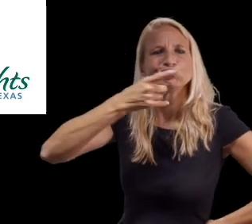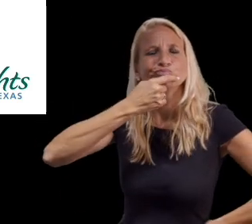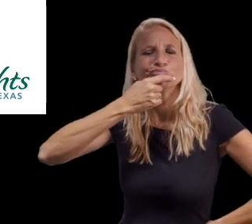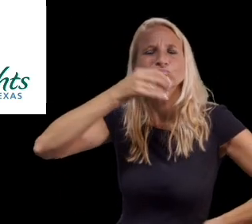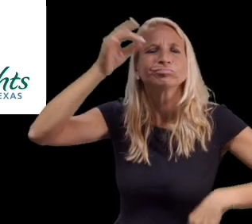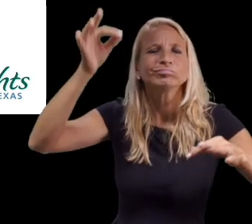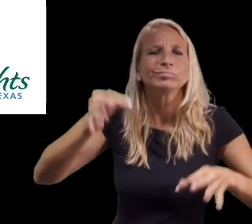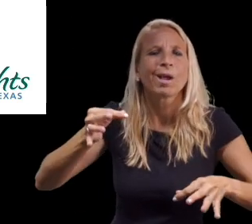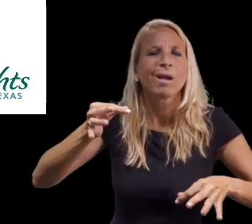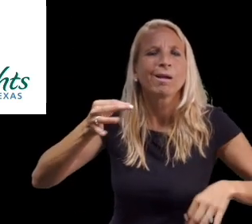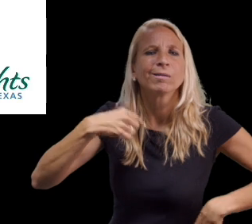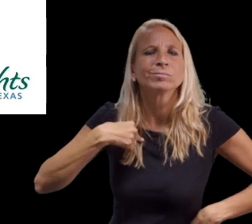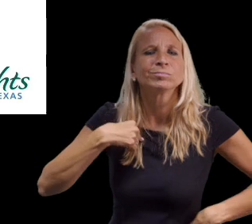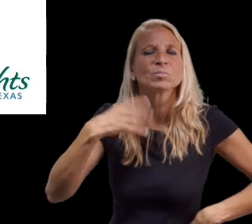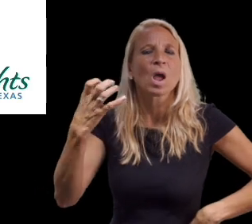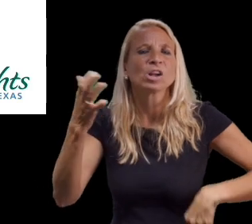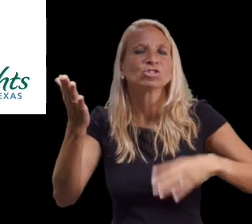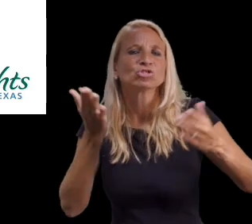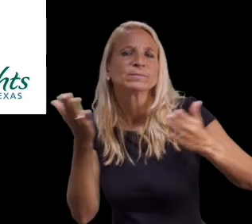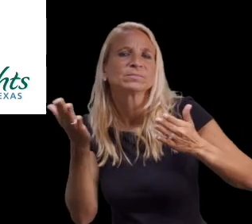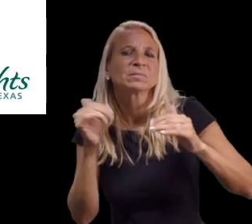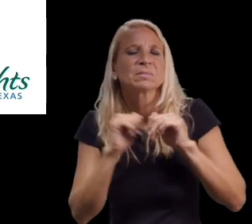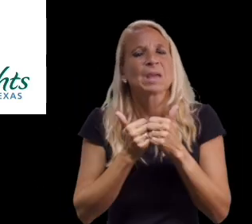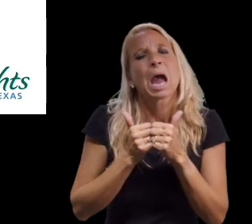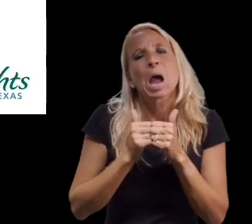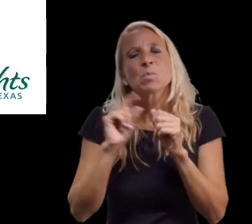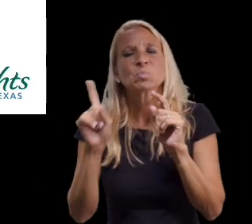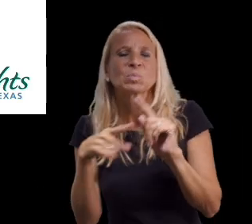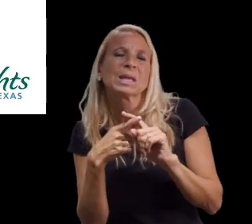how some of their services are delivered and managed.